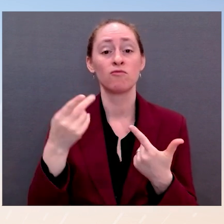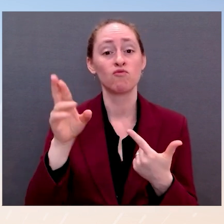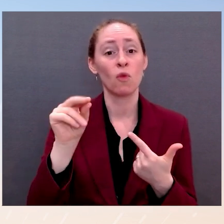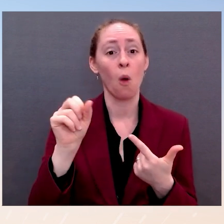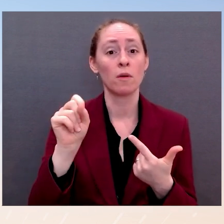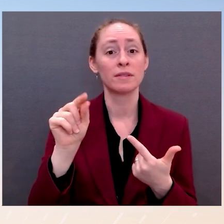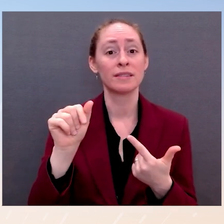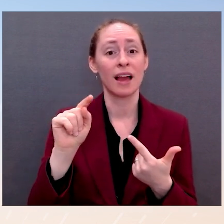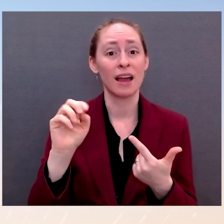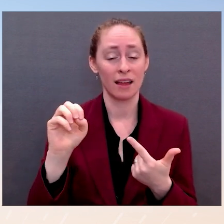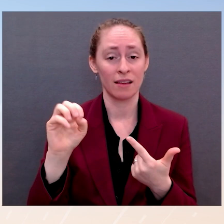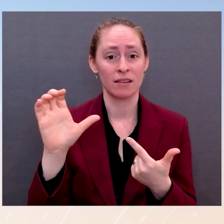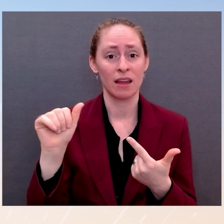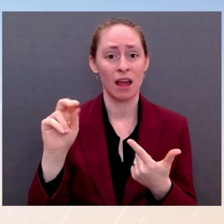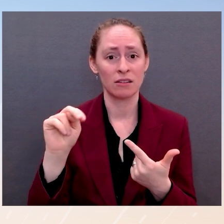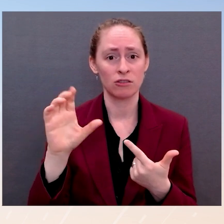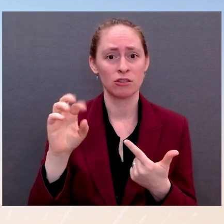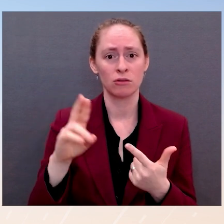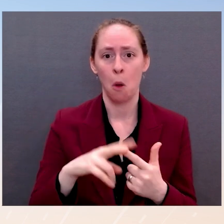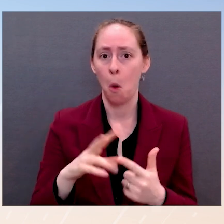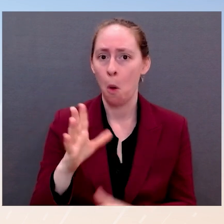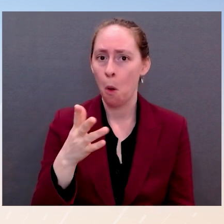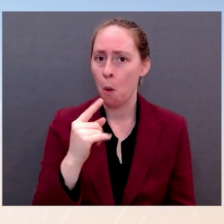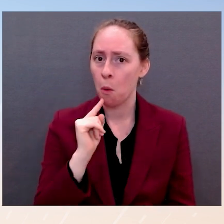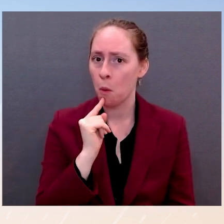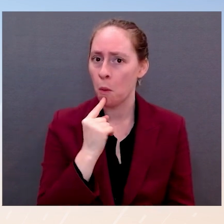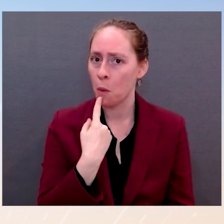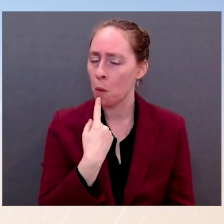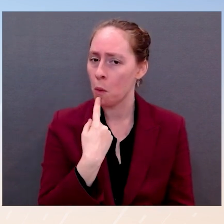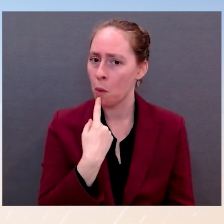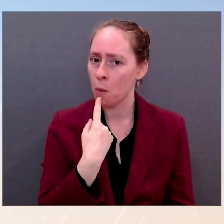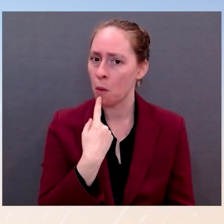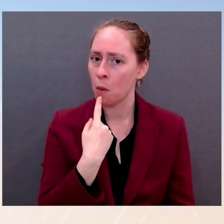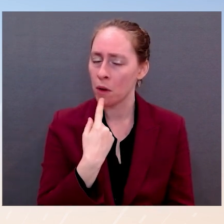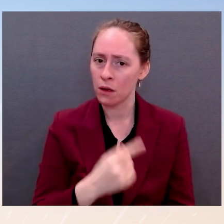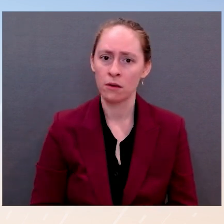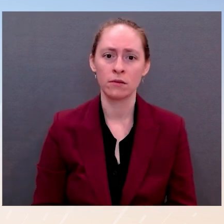rates and narrow disparity between 2013 and 2018.